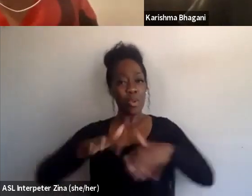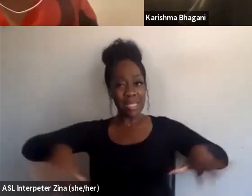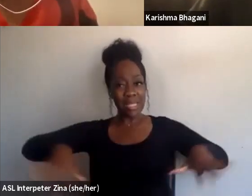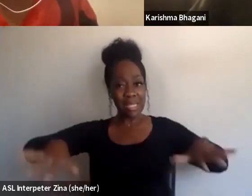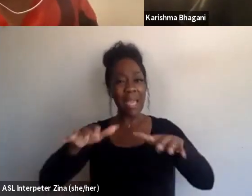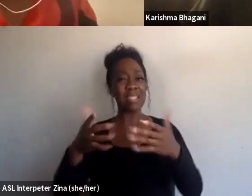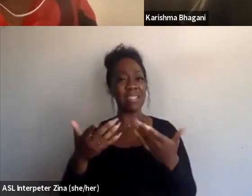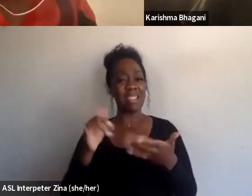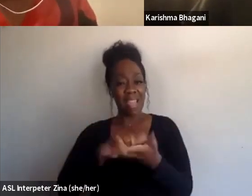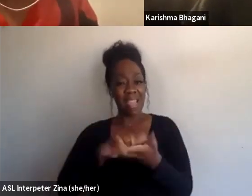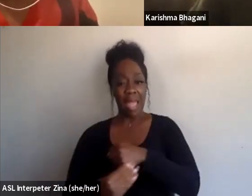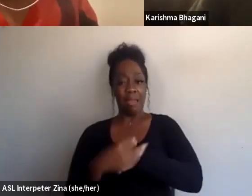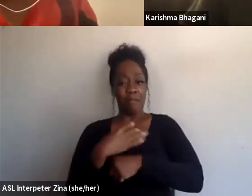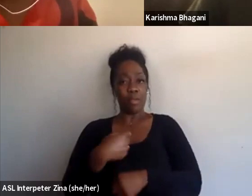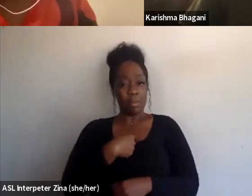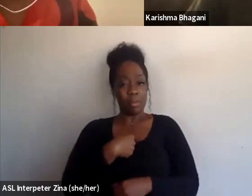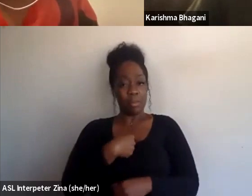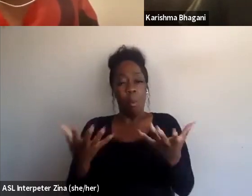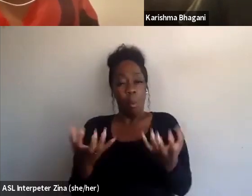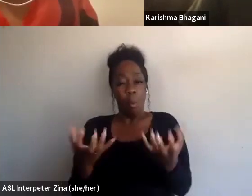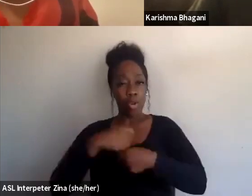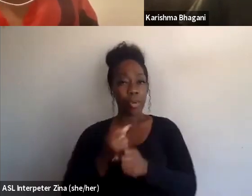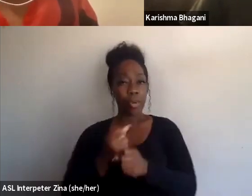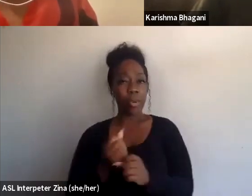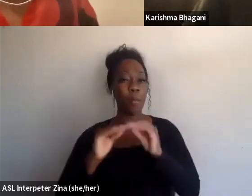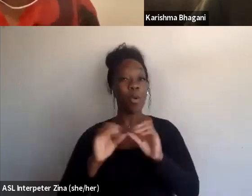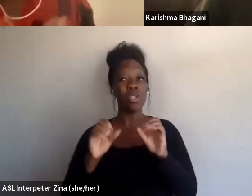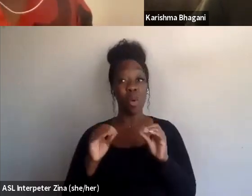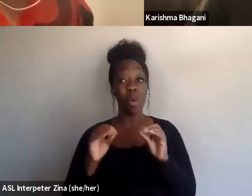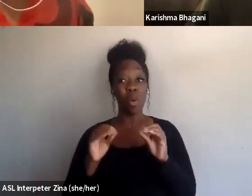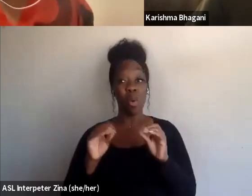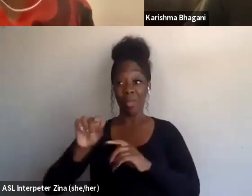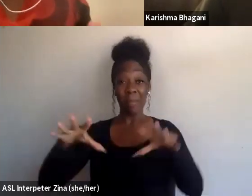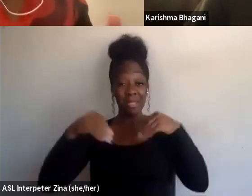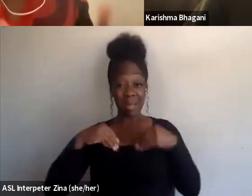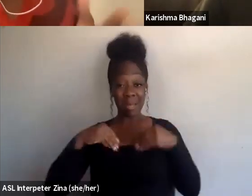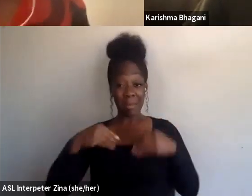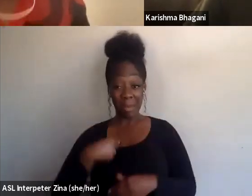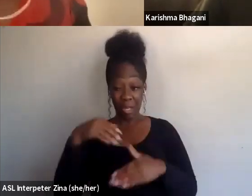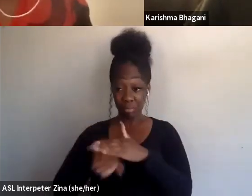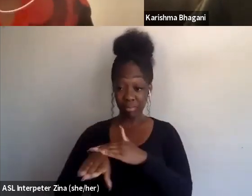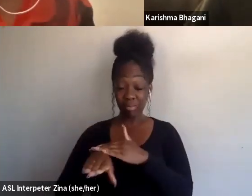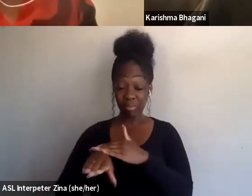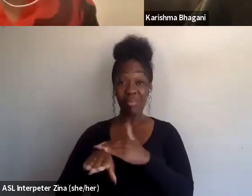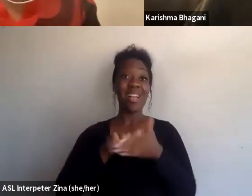So when I got accepted to be part of the lab that was great but then actually meeting